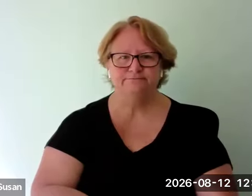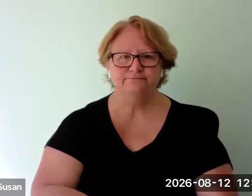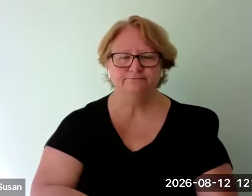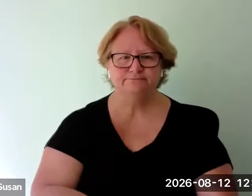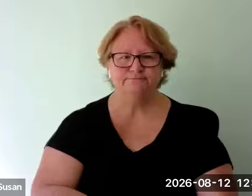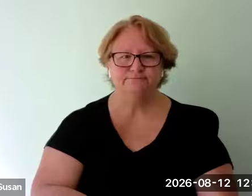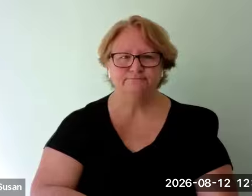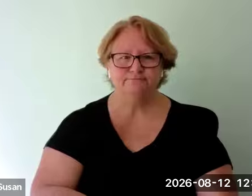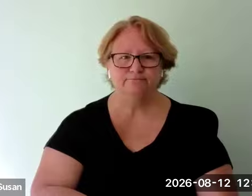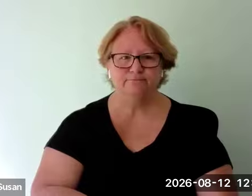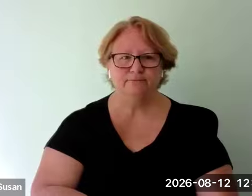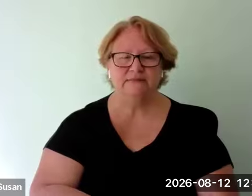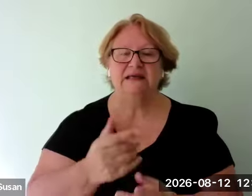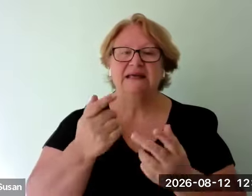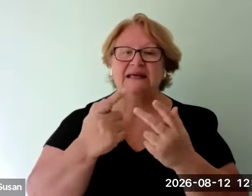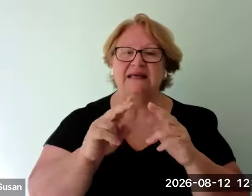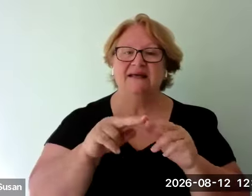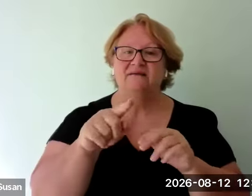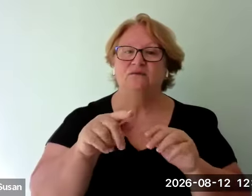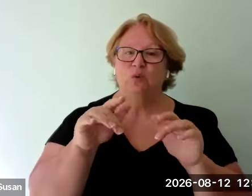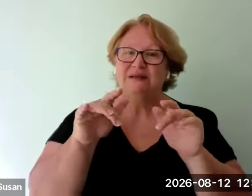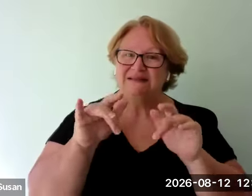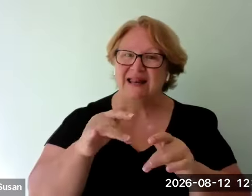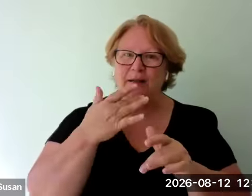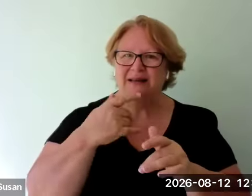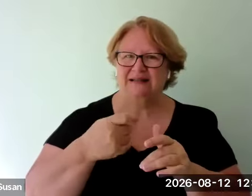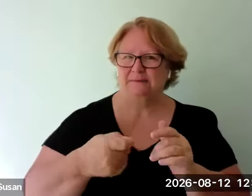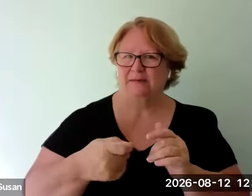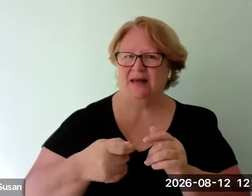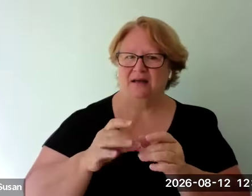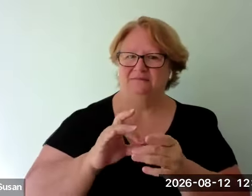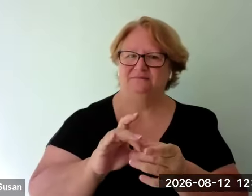for co-design as well too